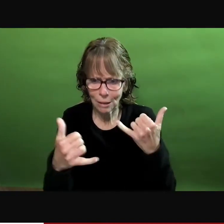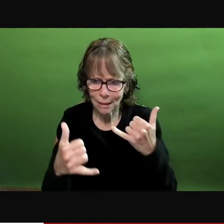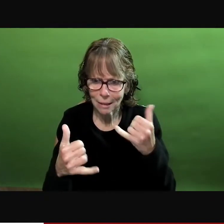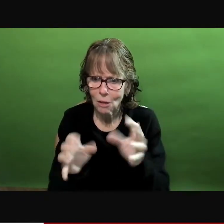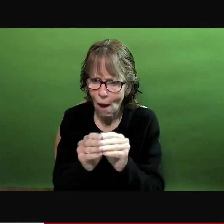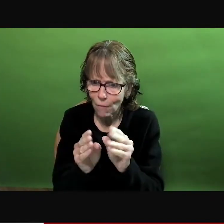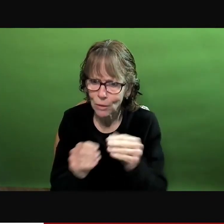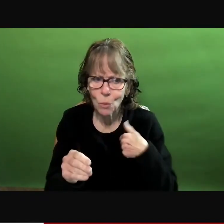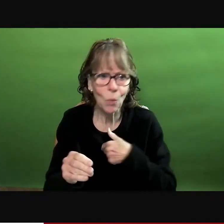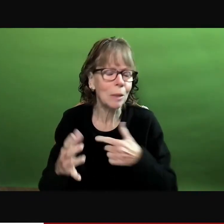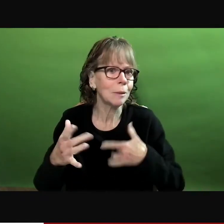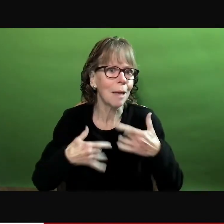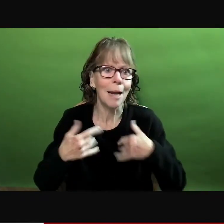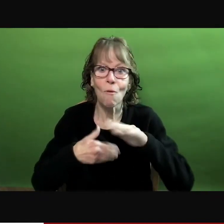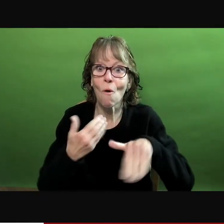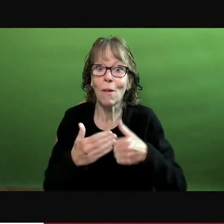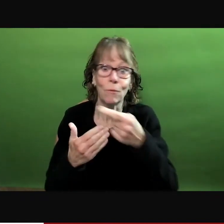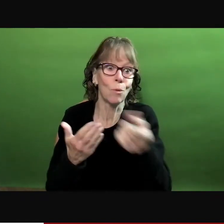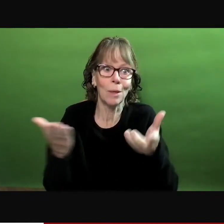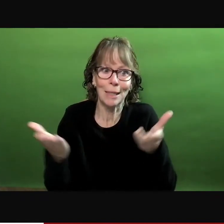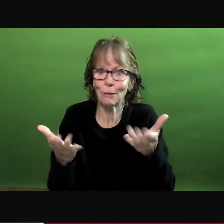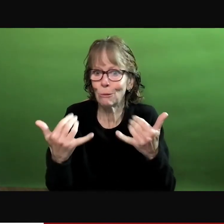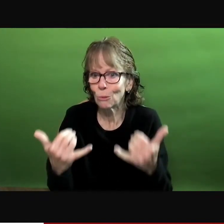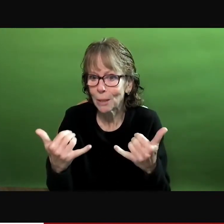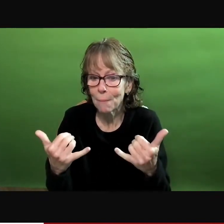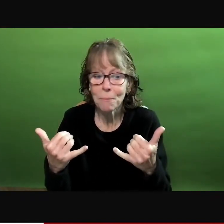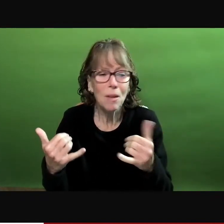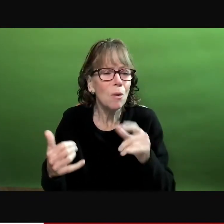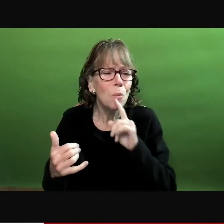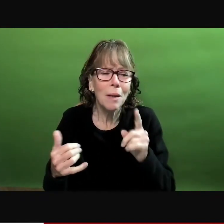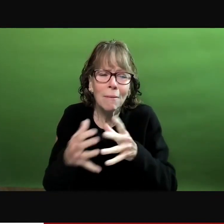There's so much progress to make and everyone today is an important part of moving the needle